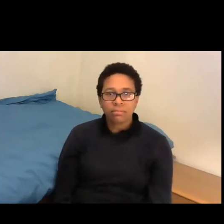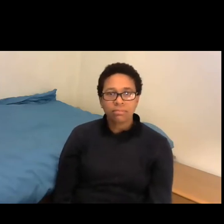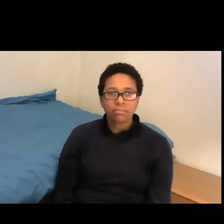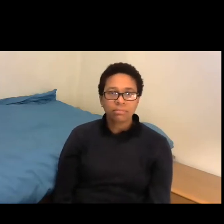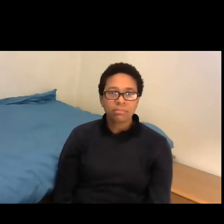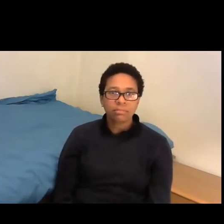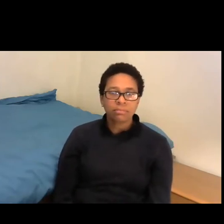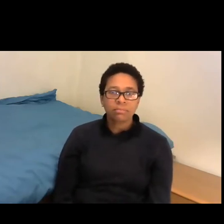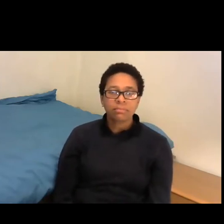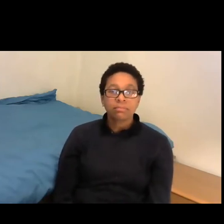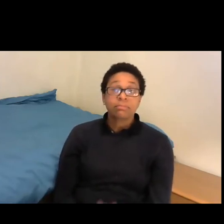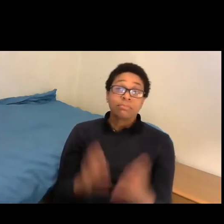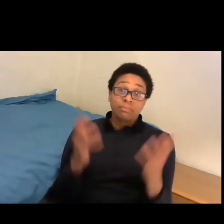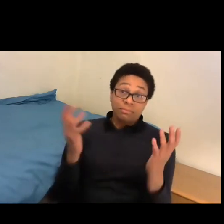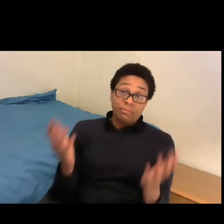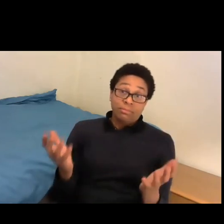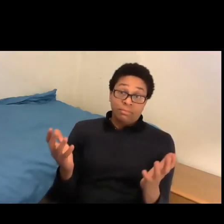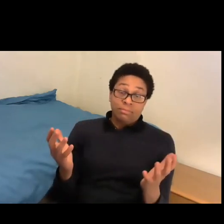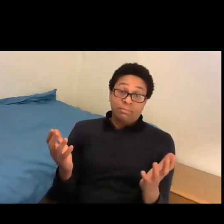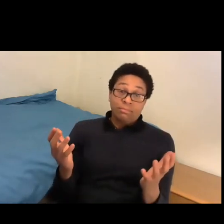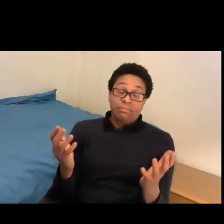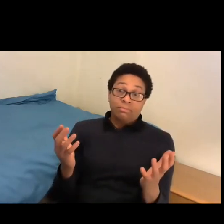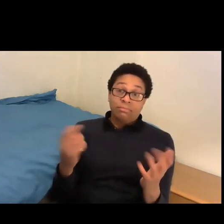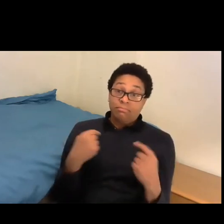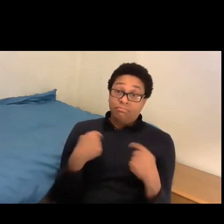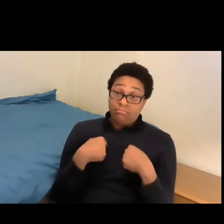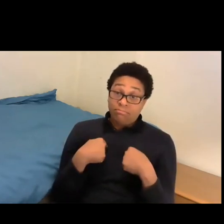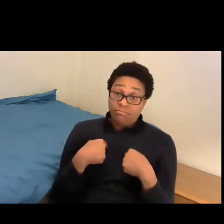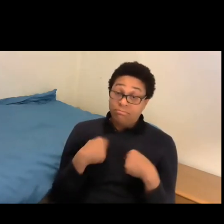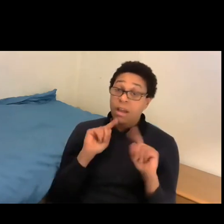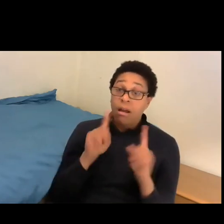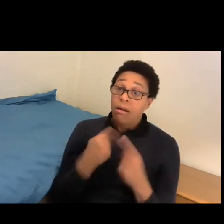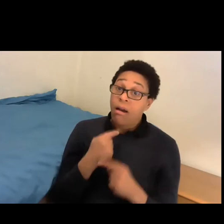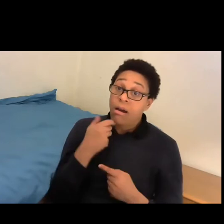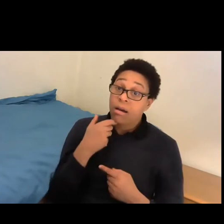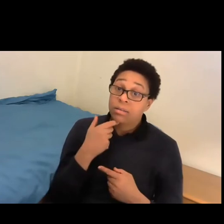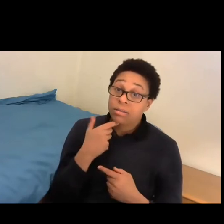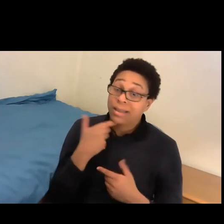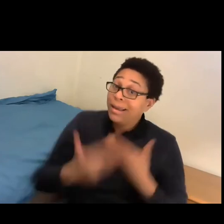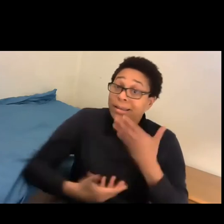Dr Shah: So I can't tell you how much that video gave me life